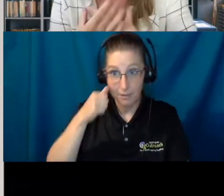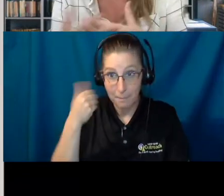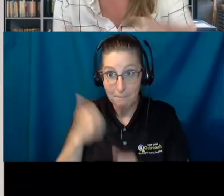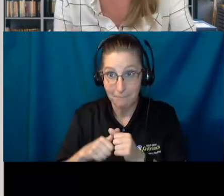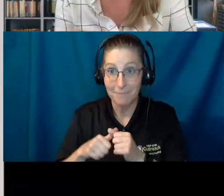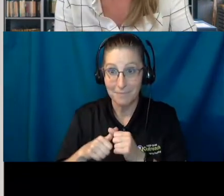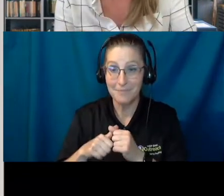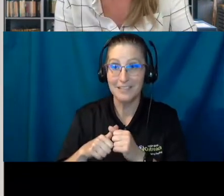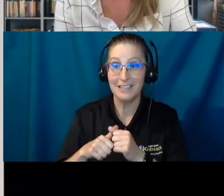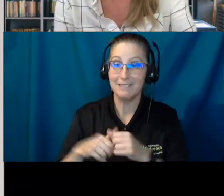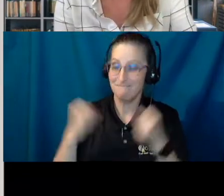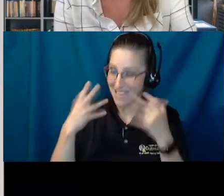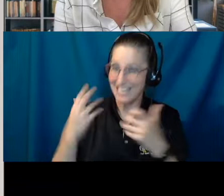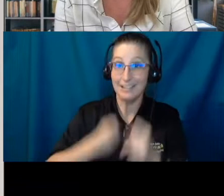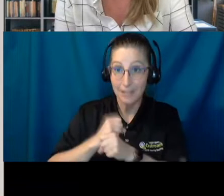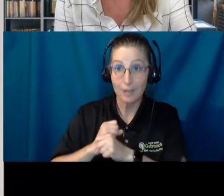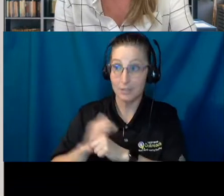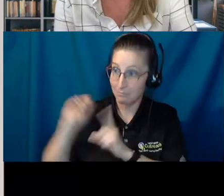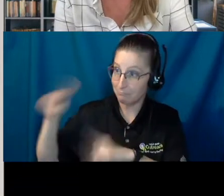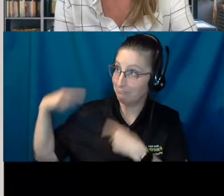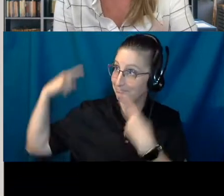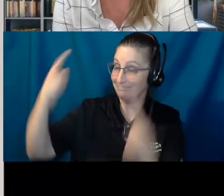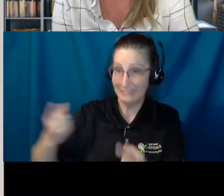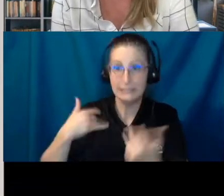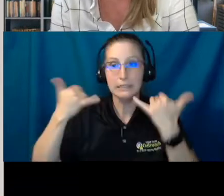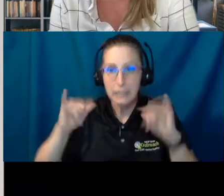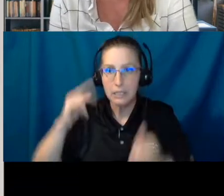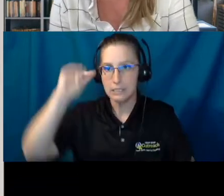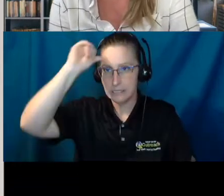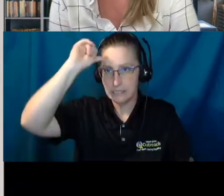and that it's been years later. And we still cherish these moments. And so we're going